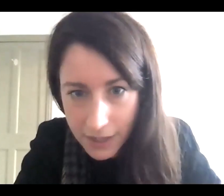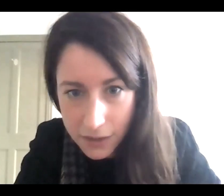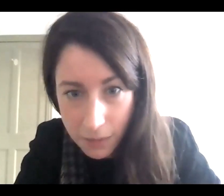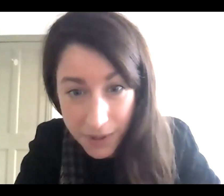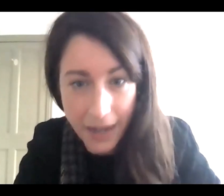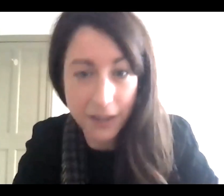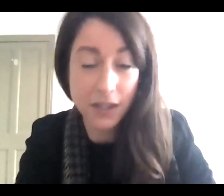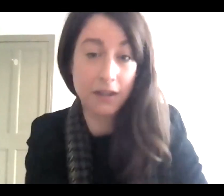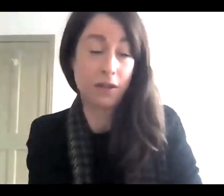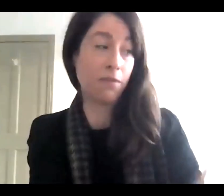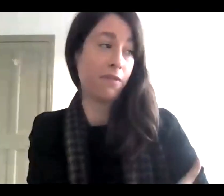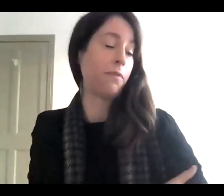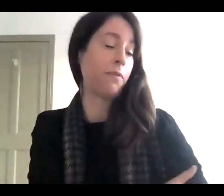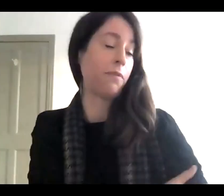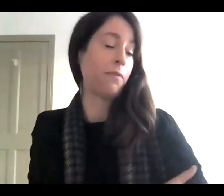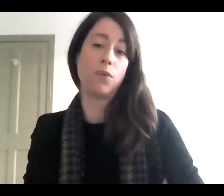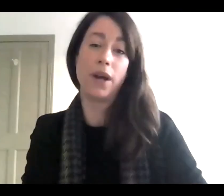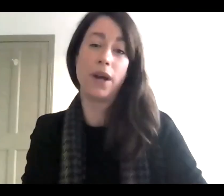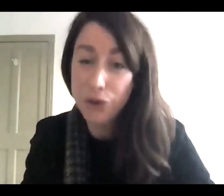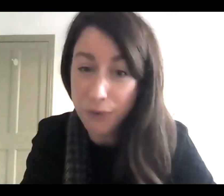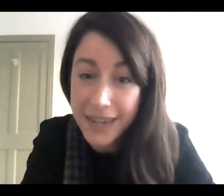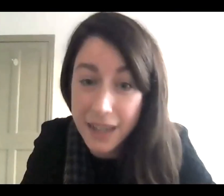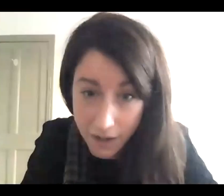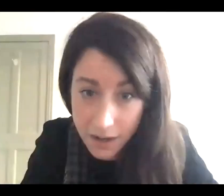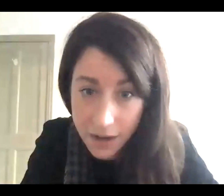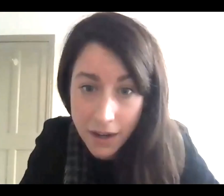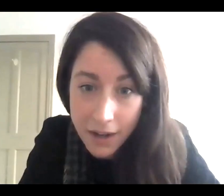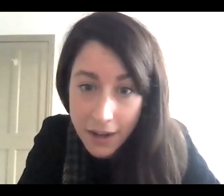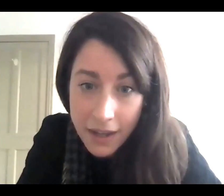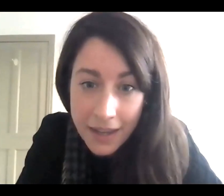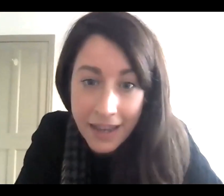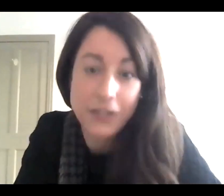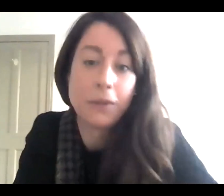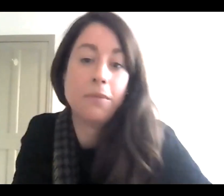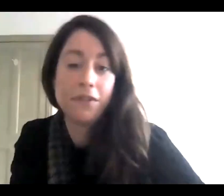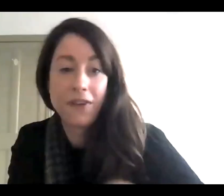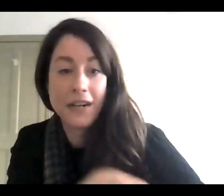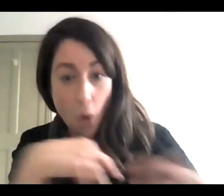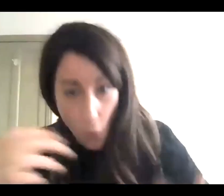characters, and some of it for me felt quite underwritten and some of it